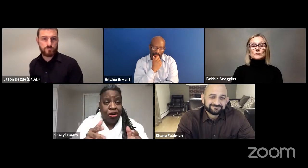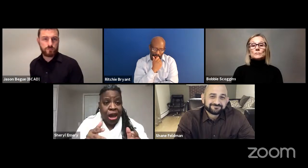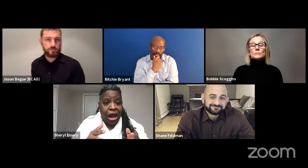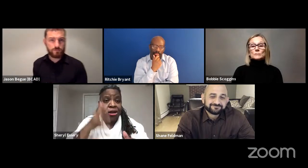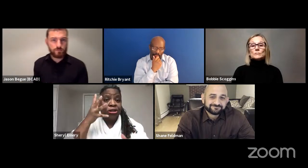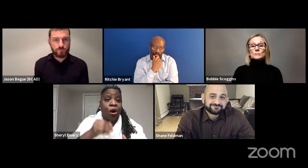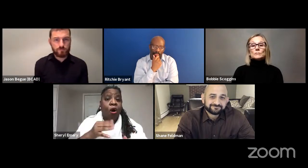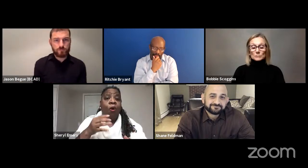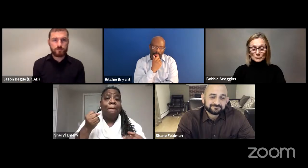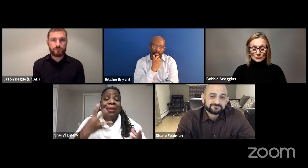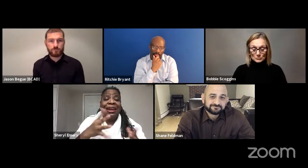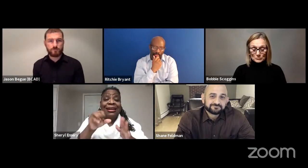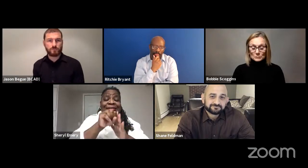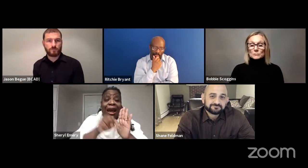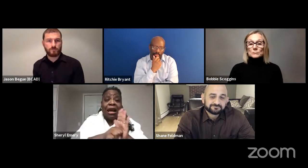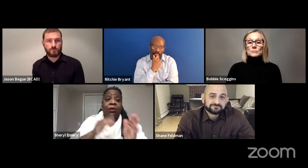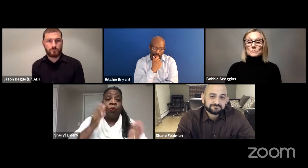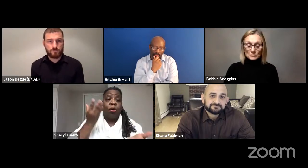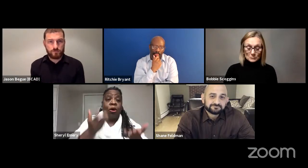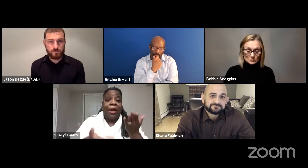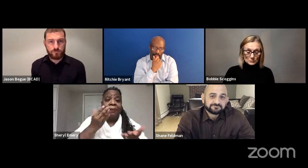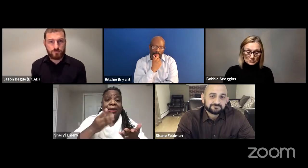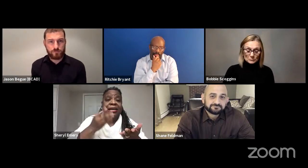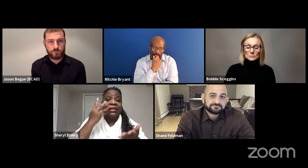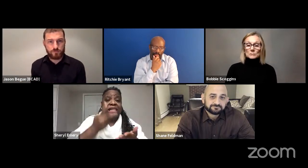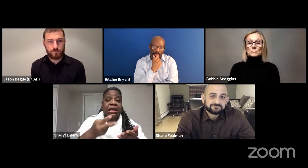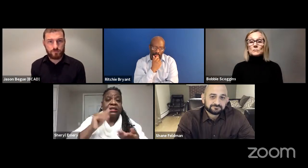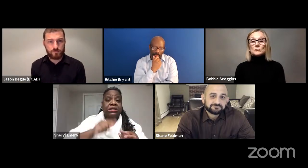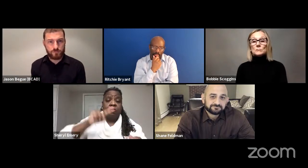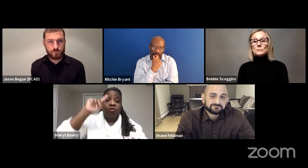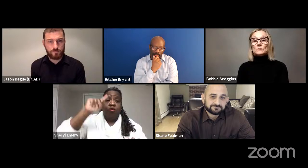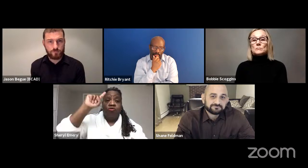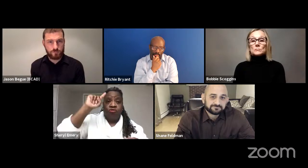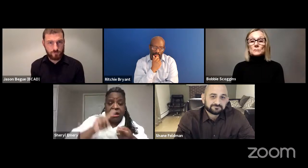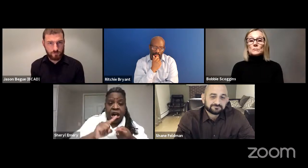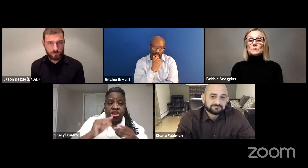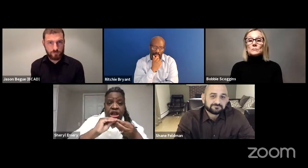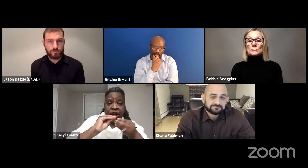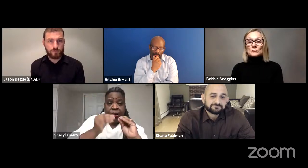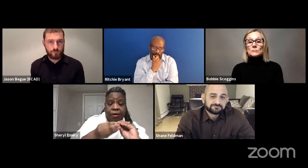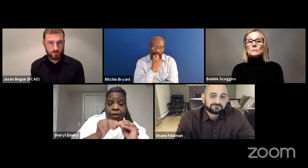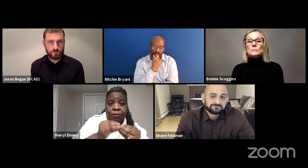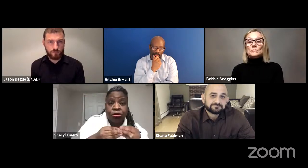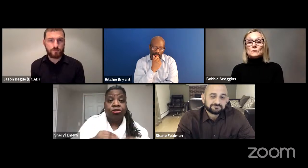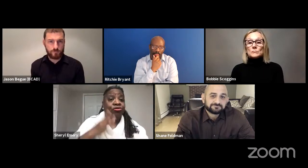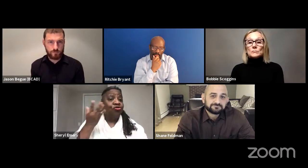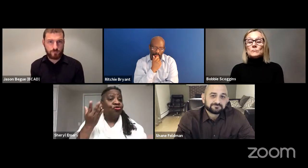interpreters. They were signers, really. And many states will probably see a reduction